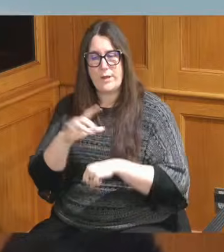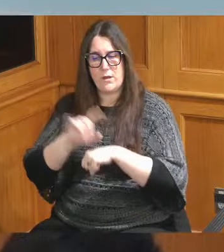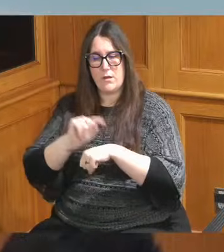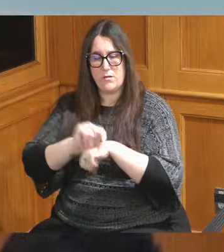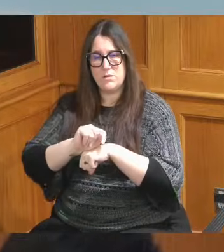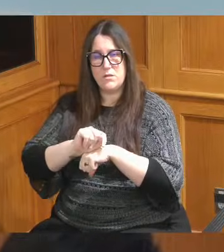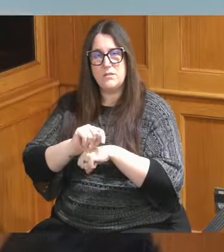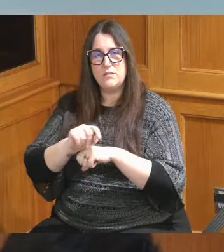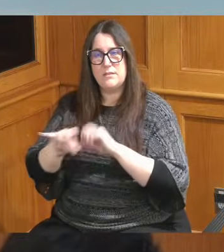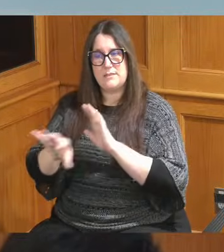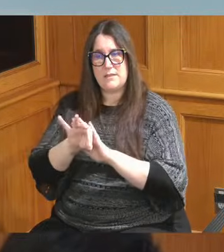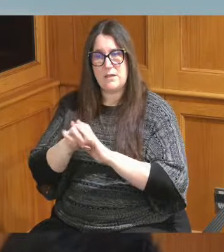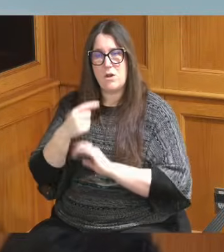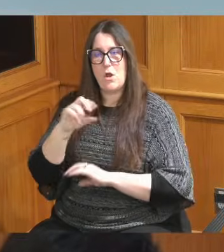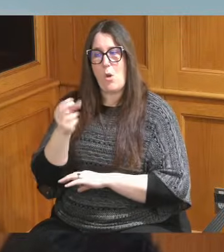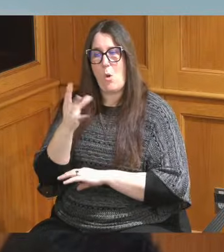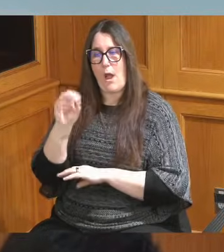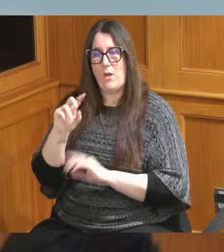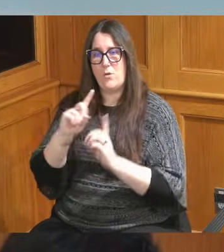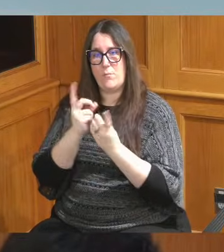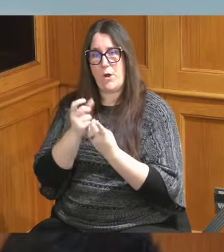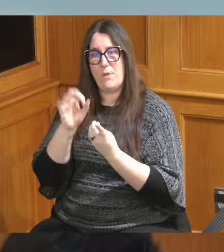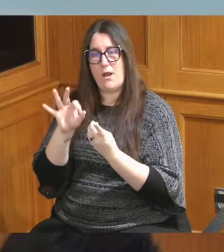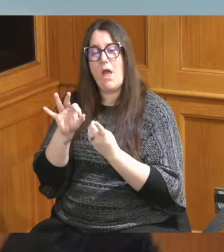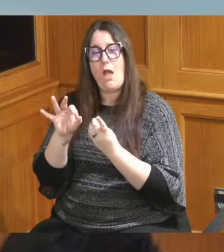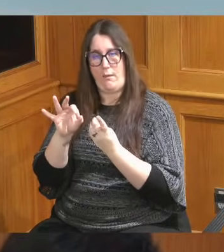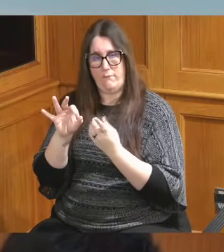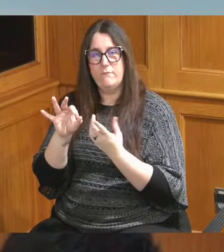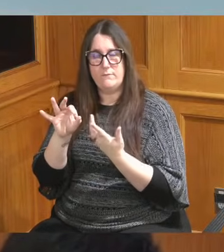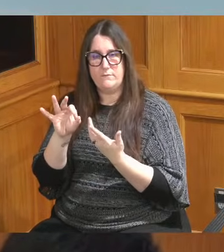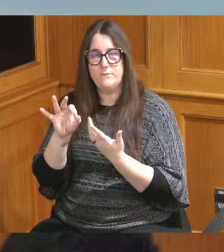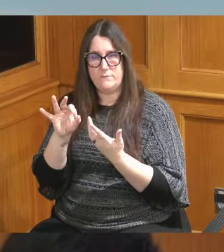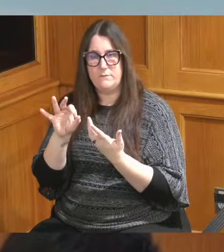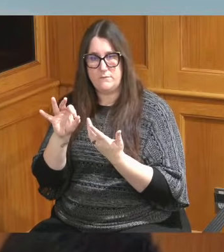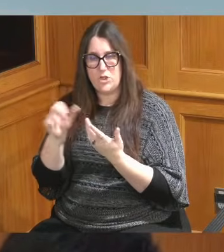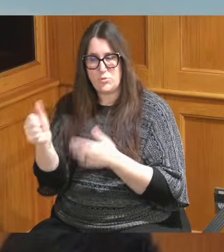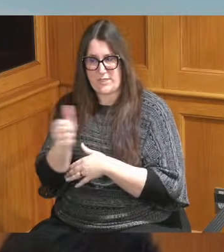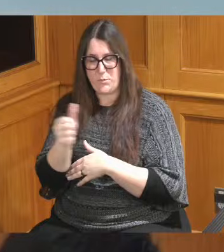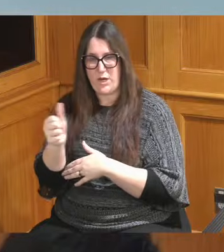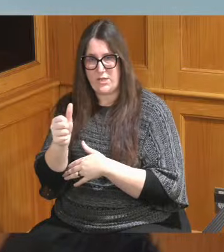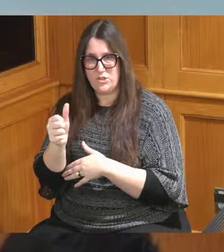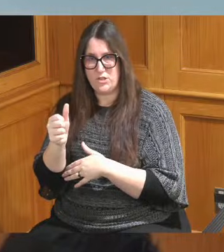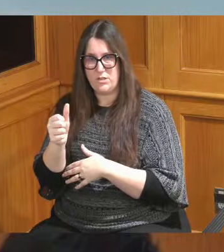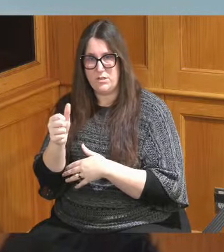go through the Ohio Department of Transportation consultant selection process. So we we have the